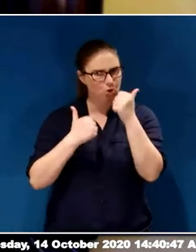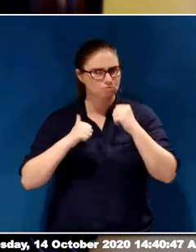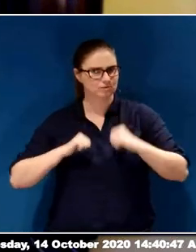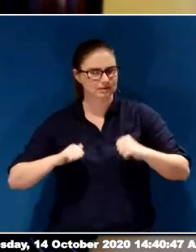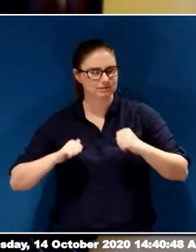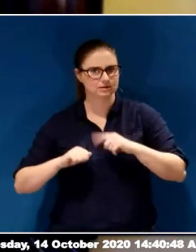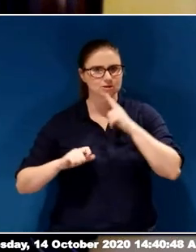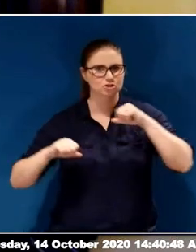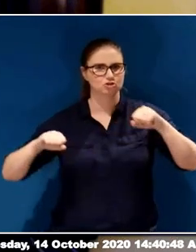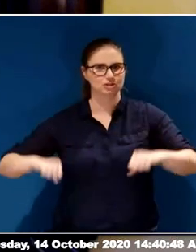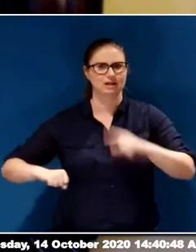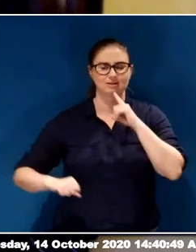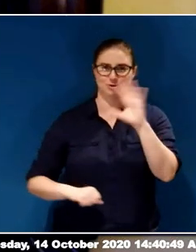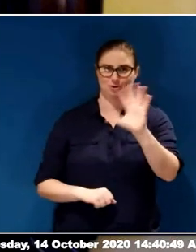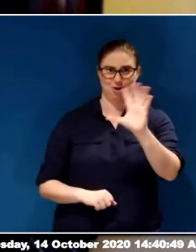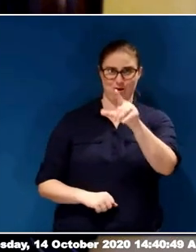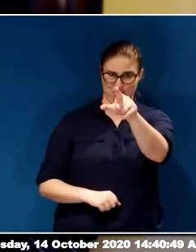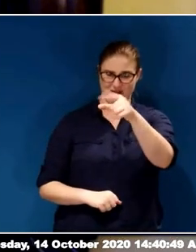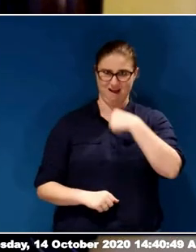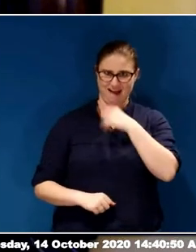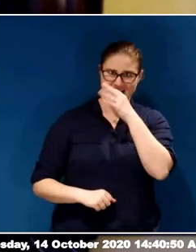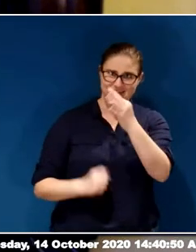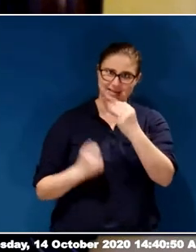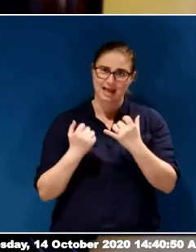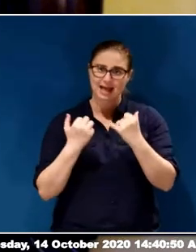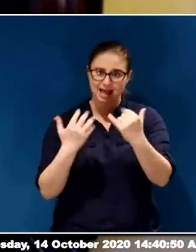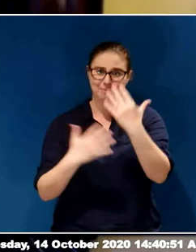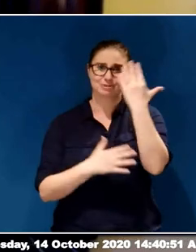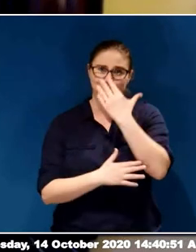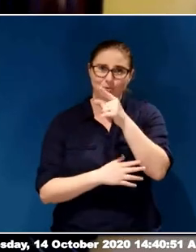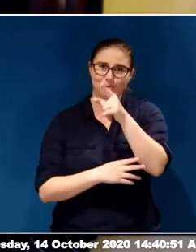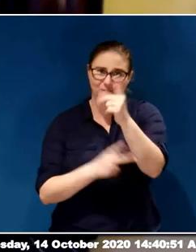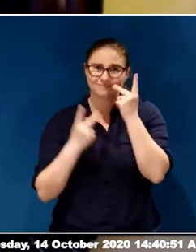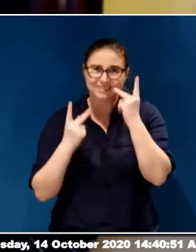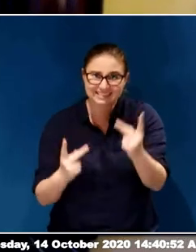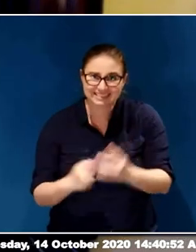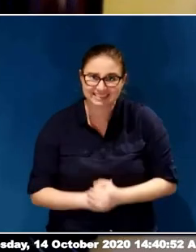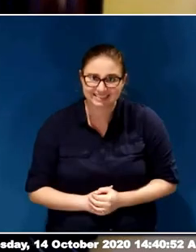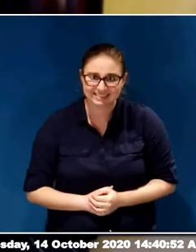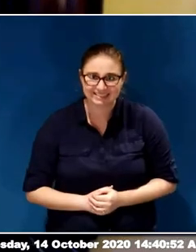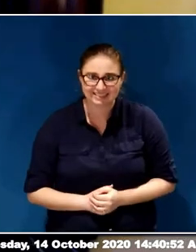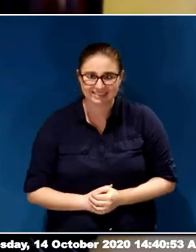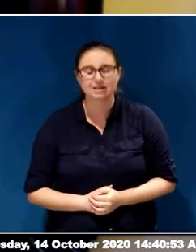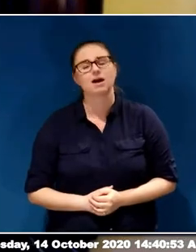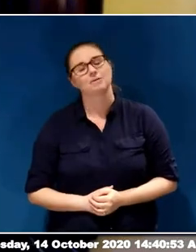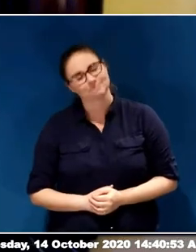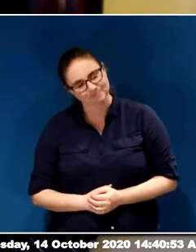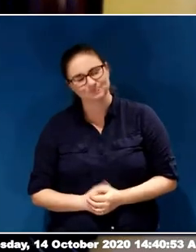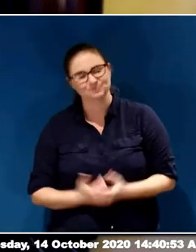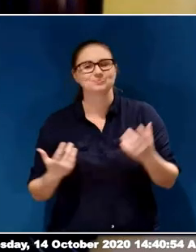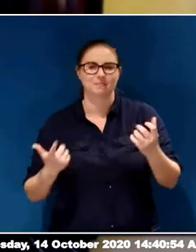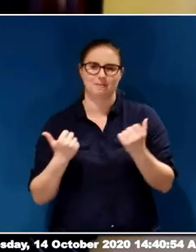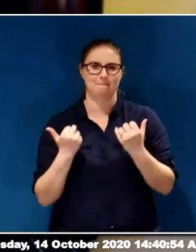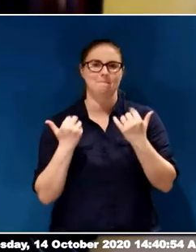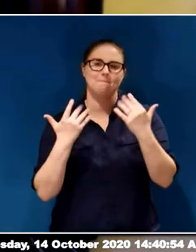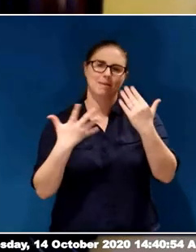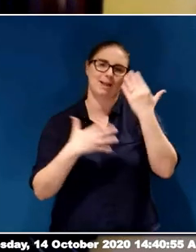DR de BRUIN: I can tell you it was multiple schools at multiple levels, but I would have to check my records to be precise with the number.